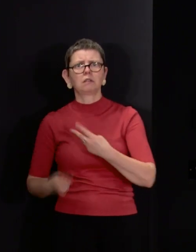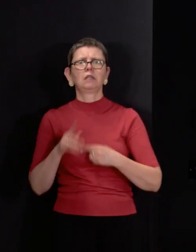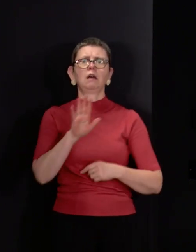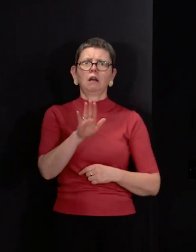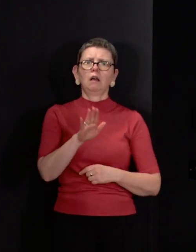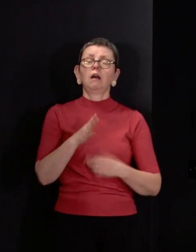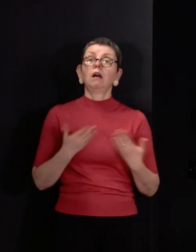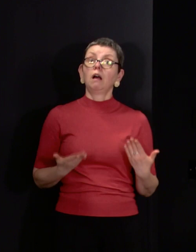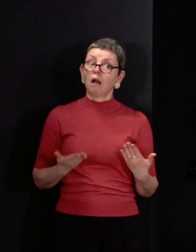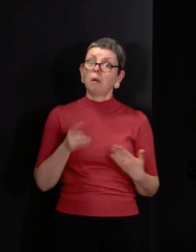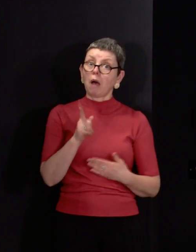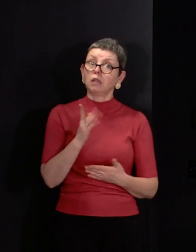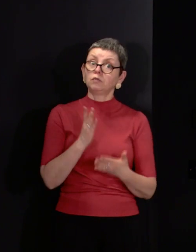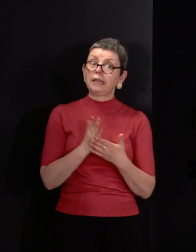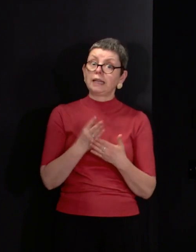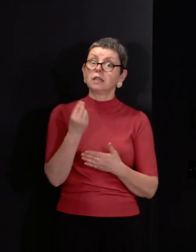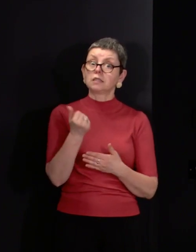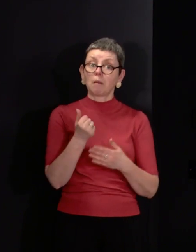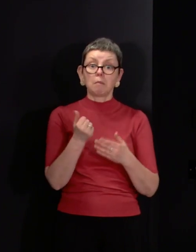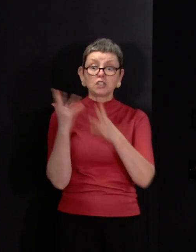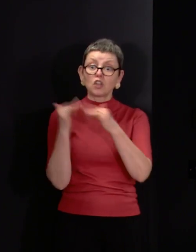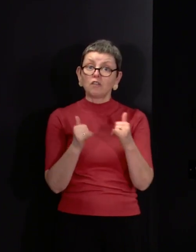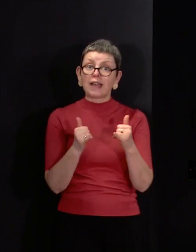early indications in some independent surveys commissioned by the Scottish